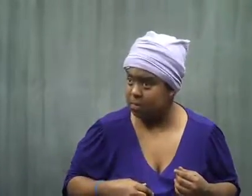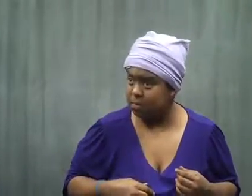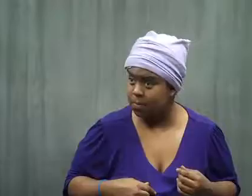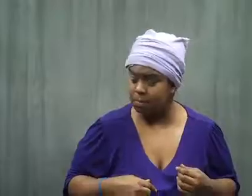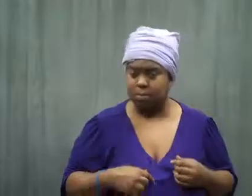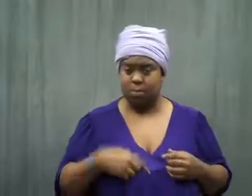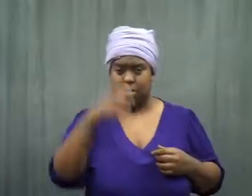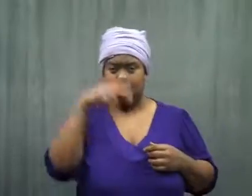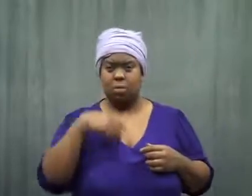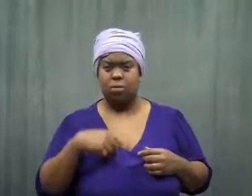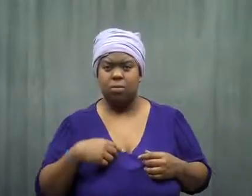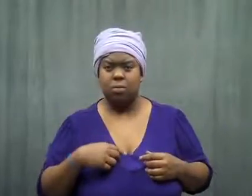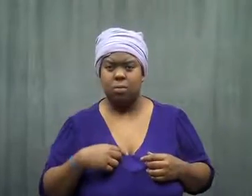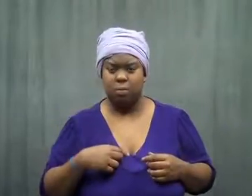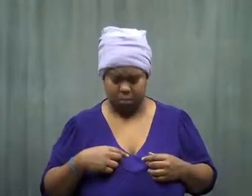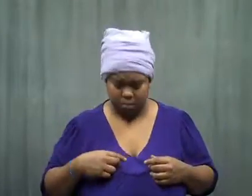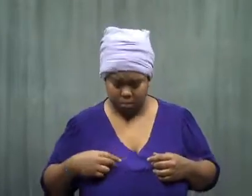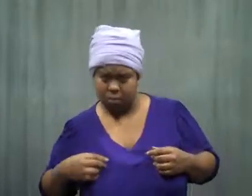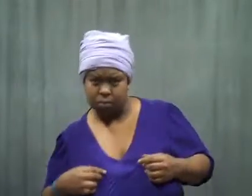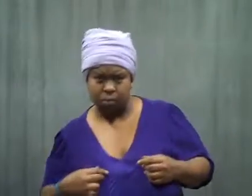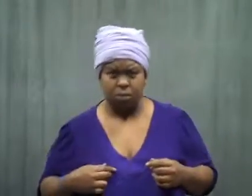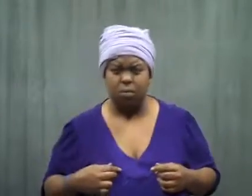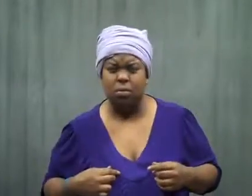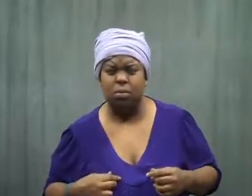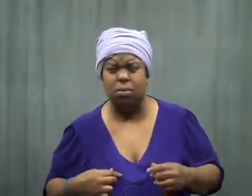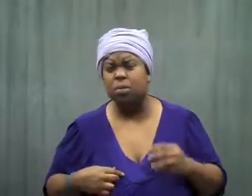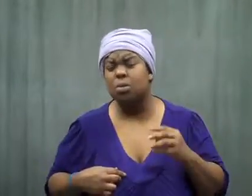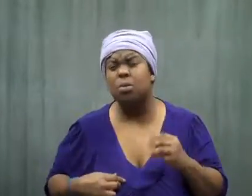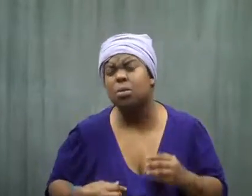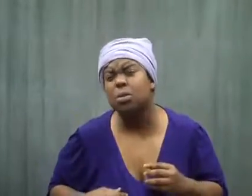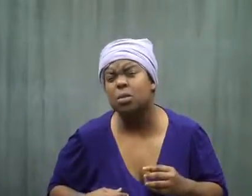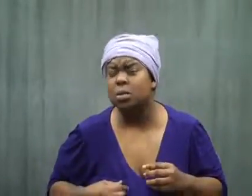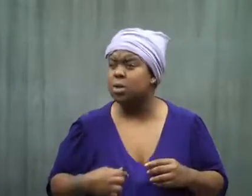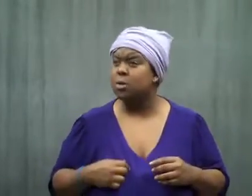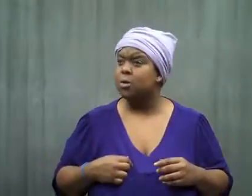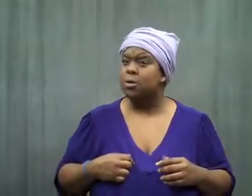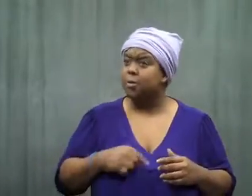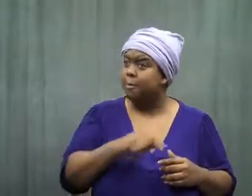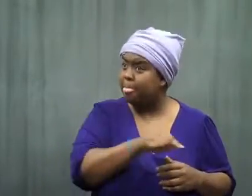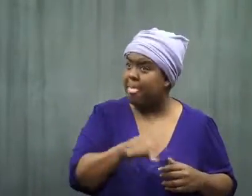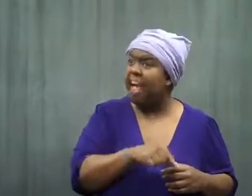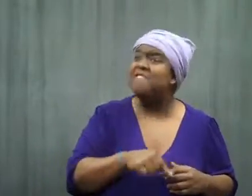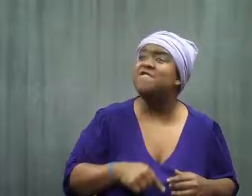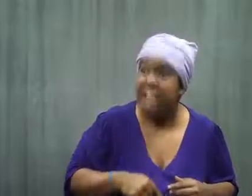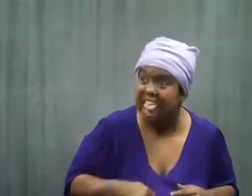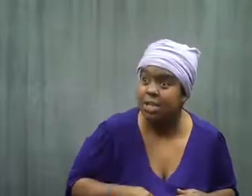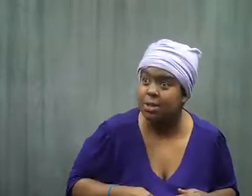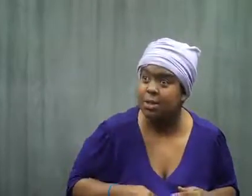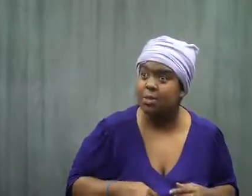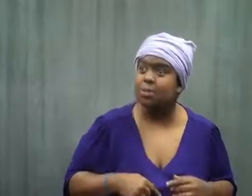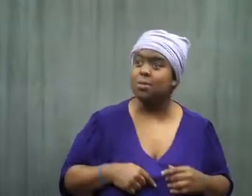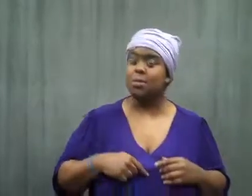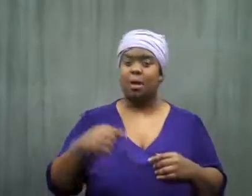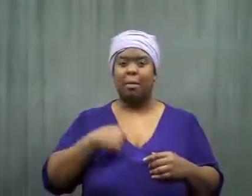He sidled up closer to her and tilted his head to hear her. She pointed again, "Flint?"